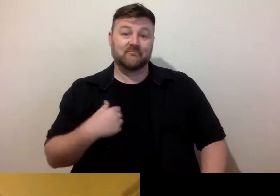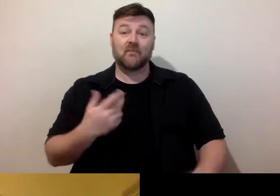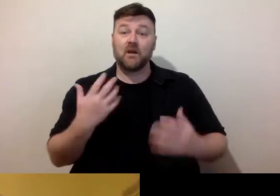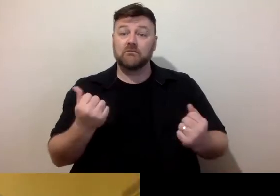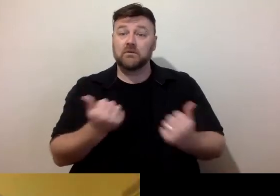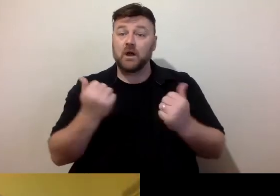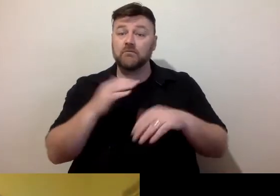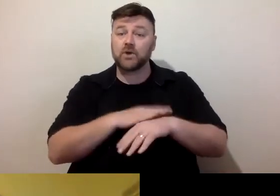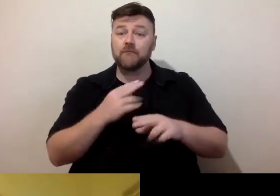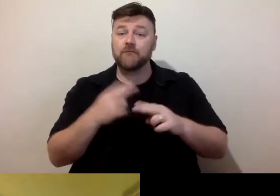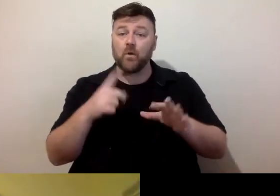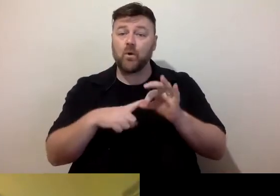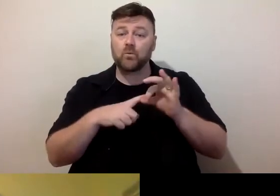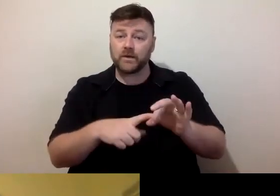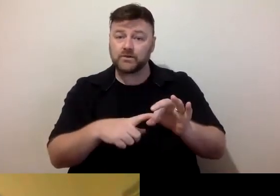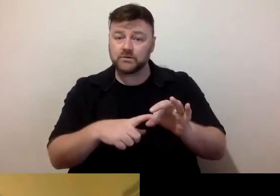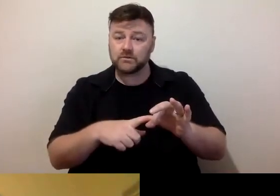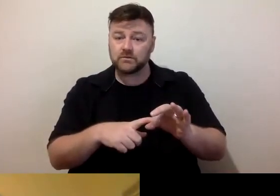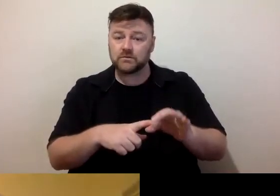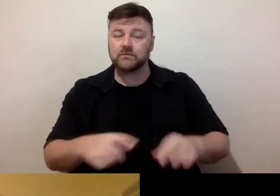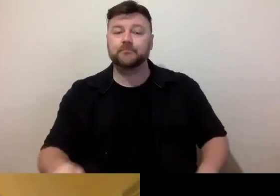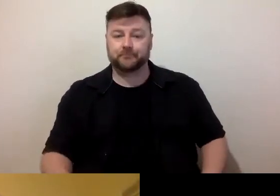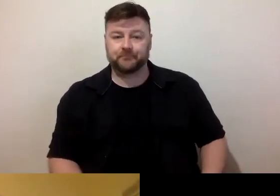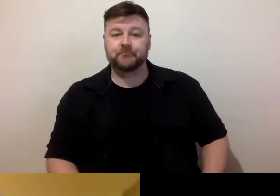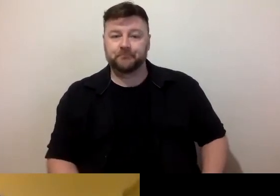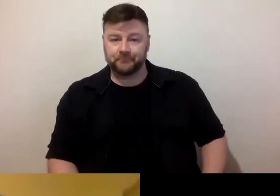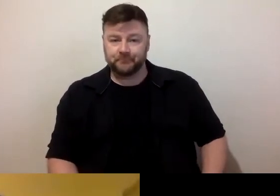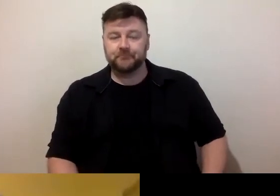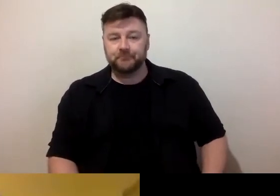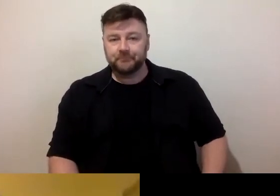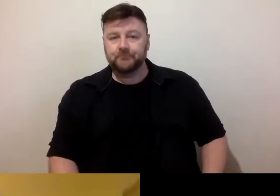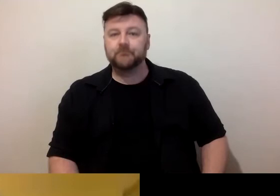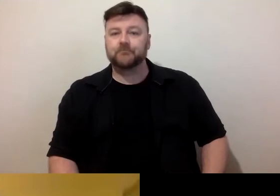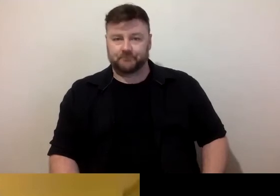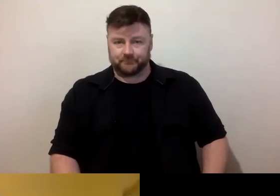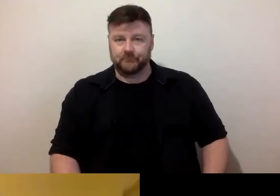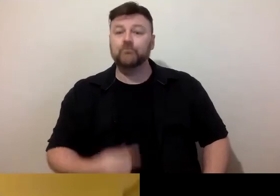We're going to go to questions now. Great. I would just invite anybody who